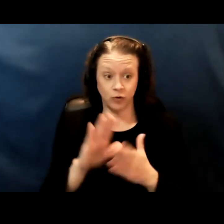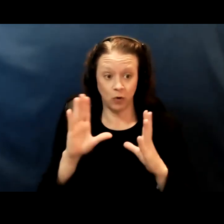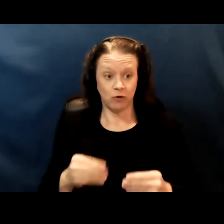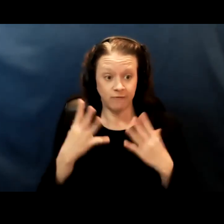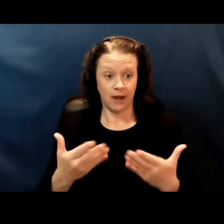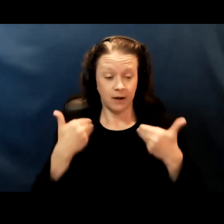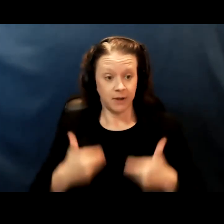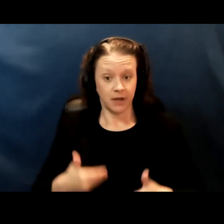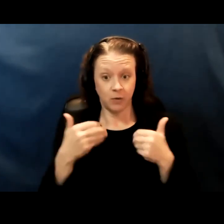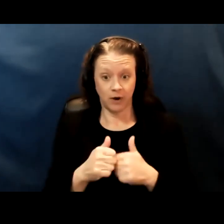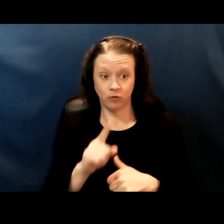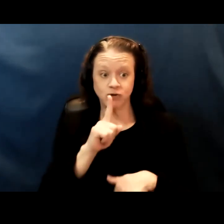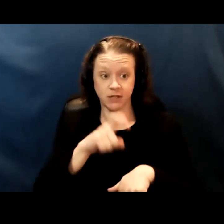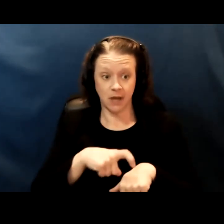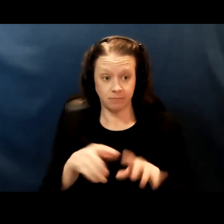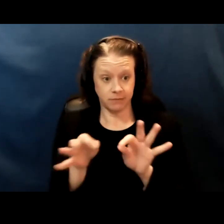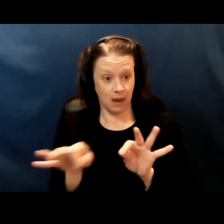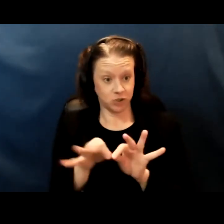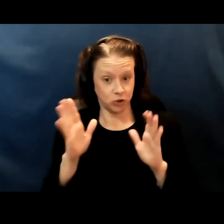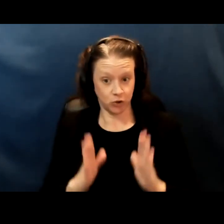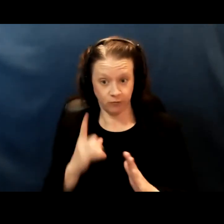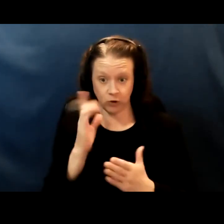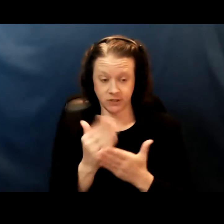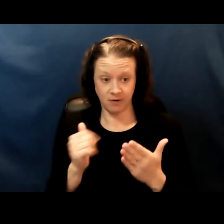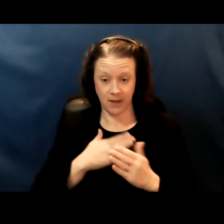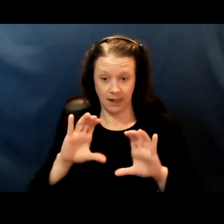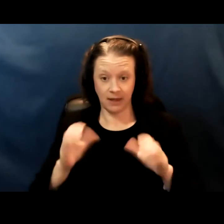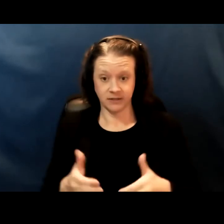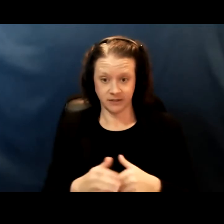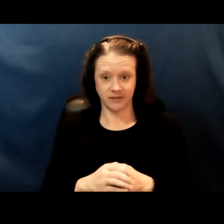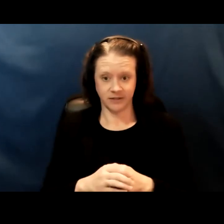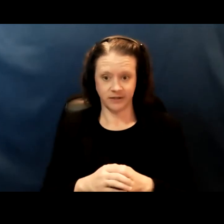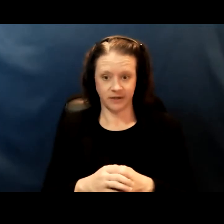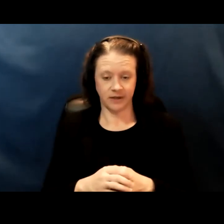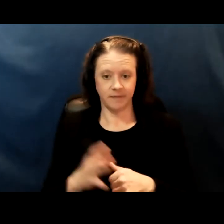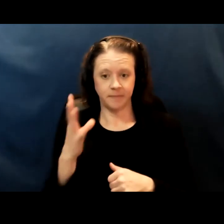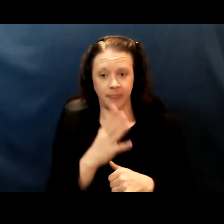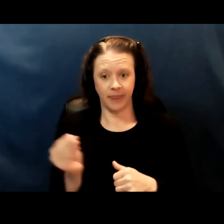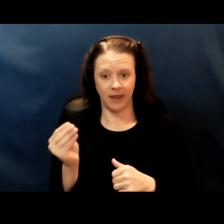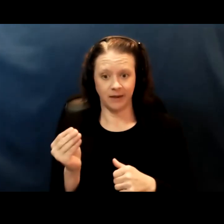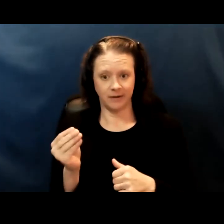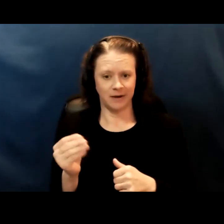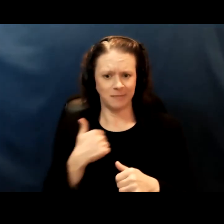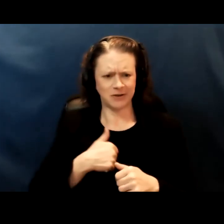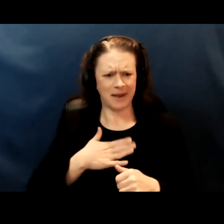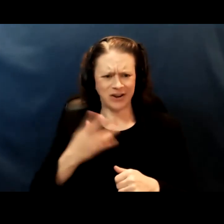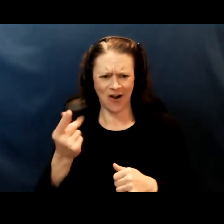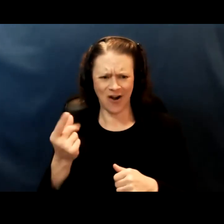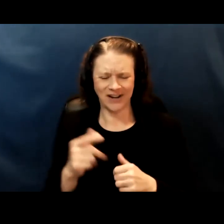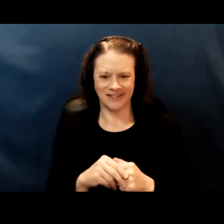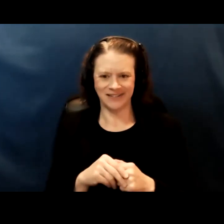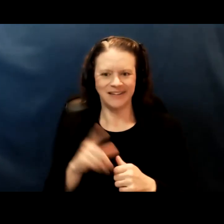the cued speech transliteration for all of my classes. It was